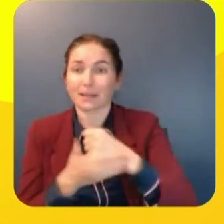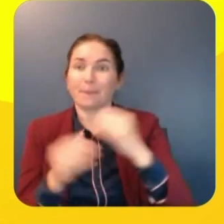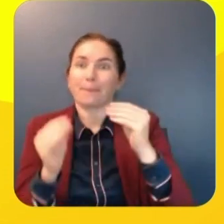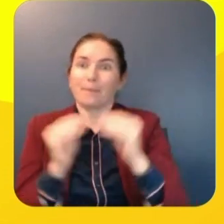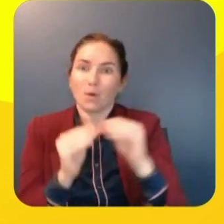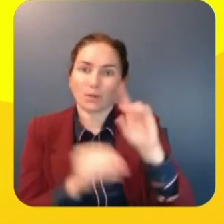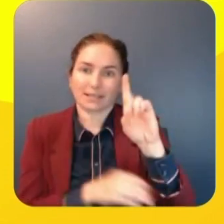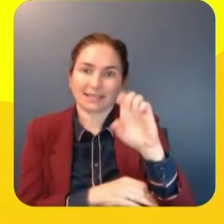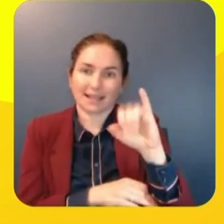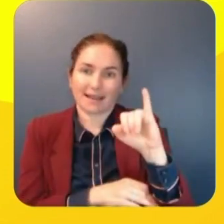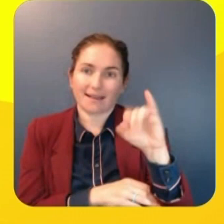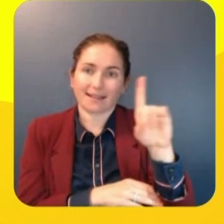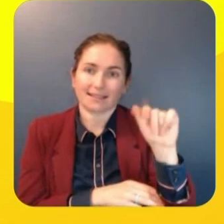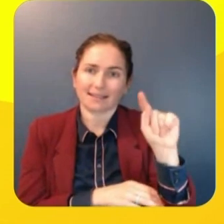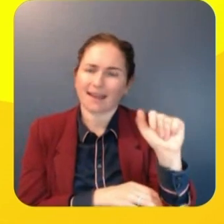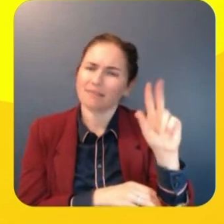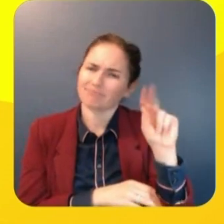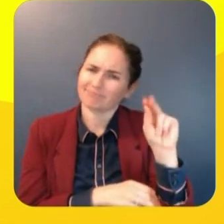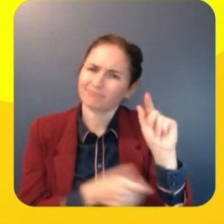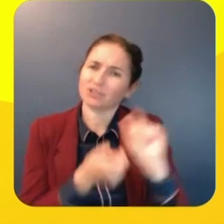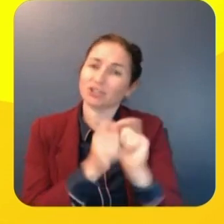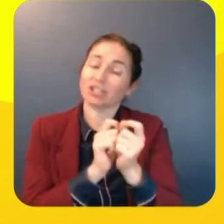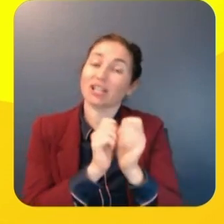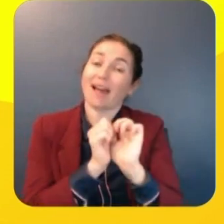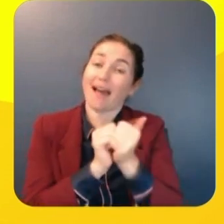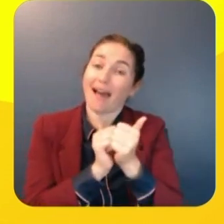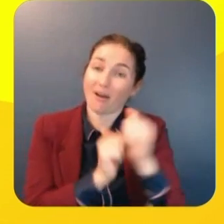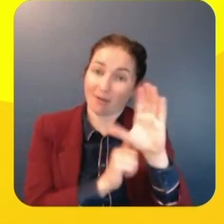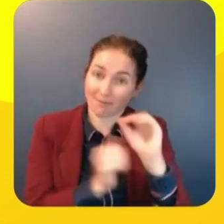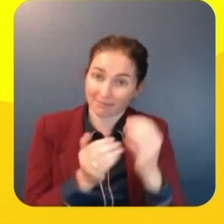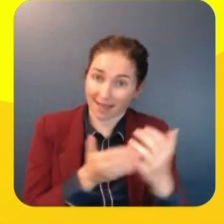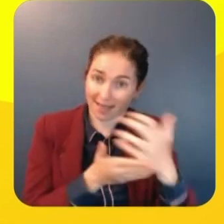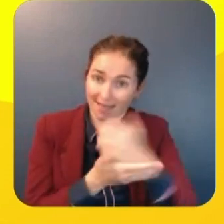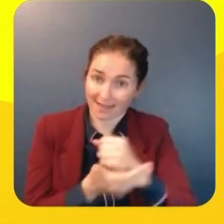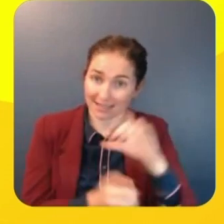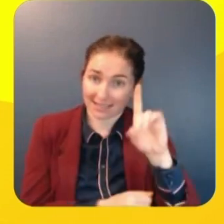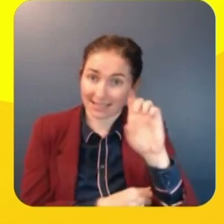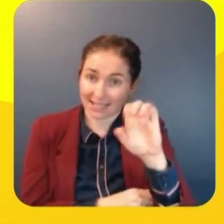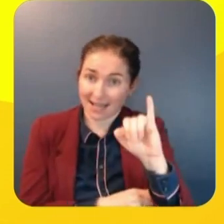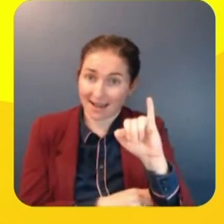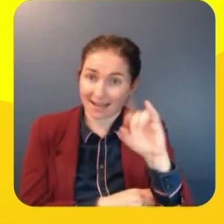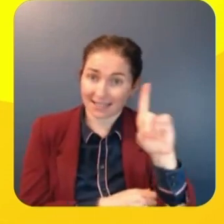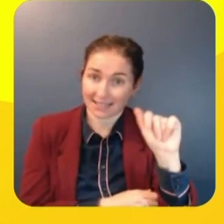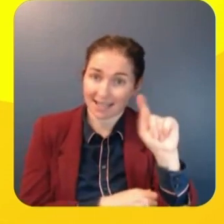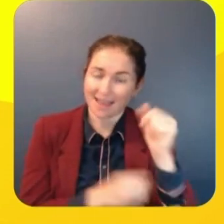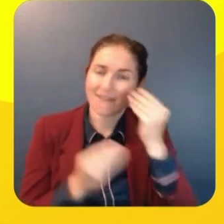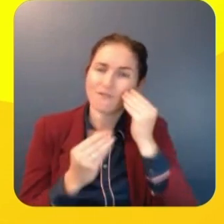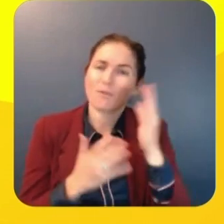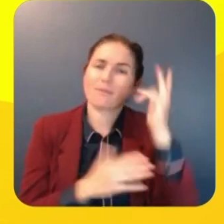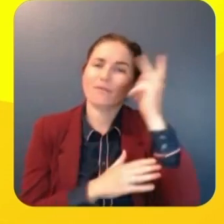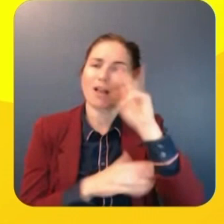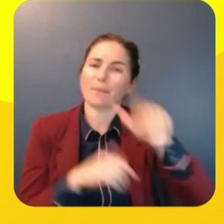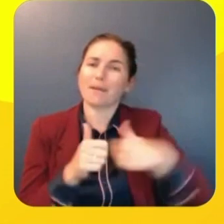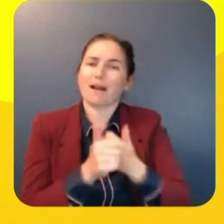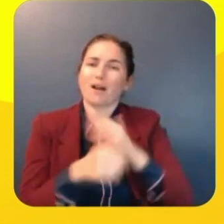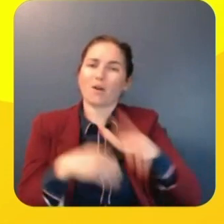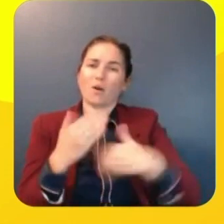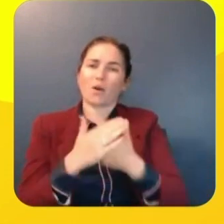we are changing how companies collect DEI data, informing the philosophy behind this work and bringing folks together